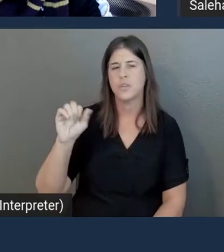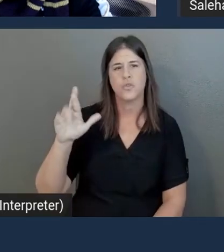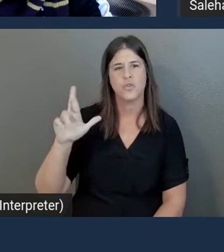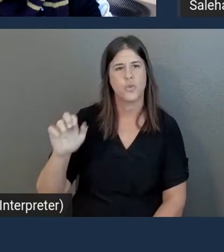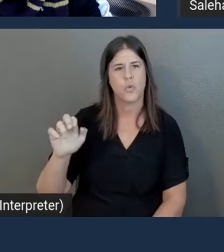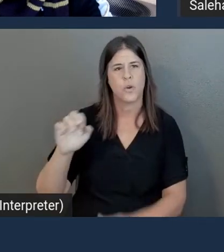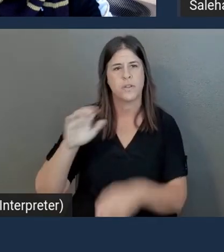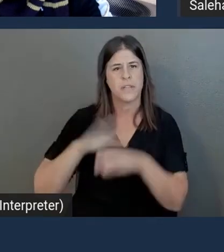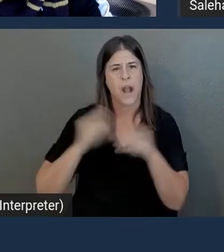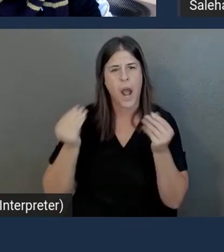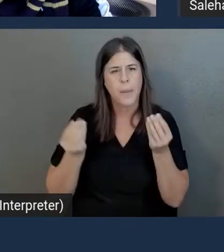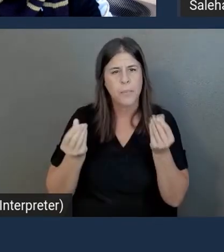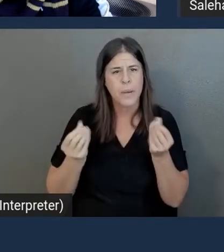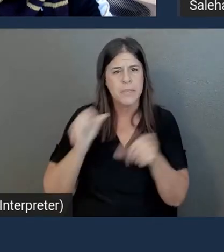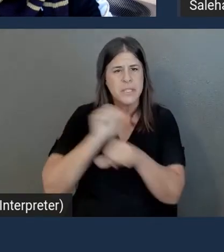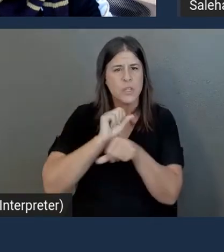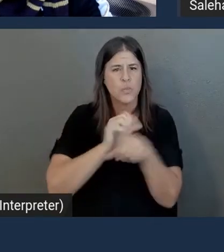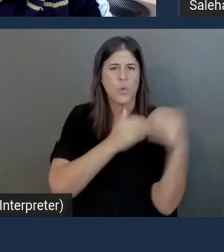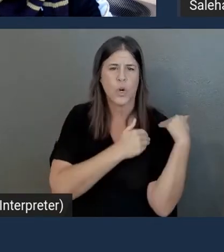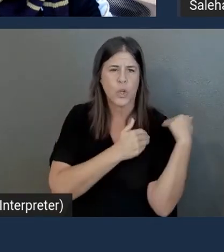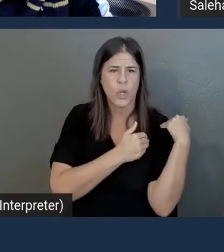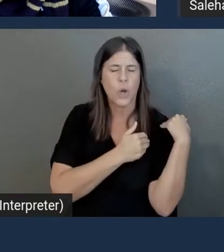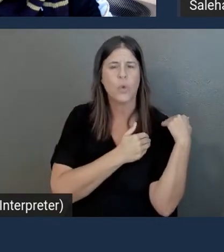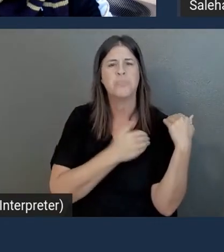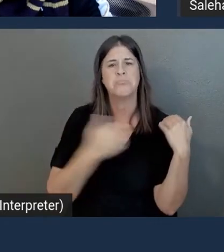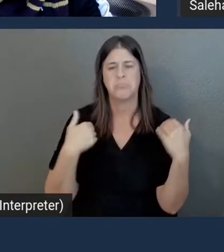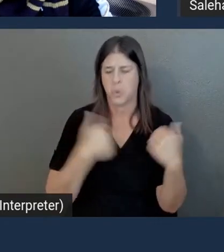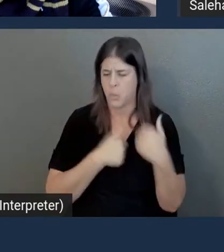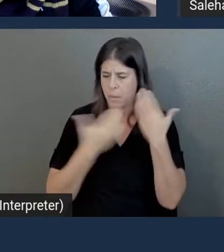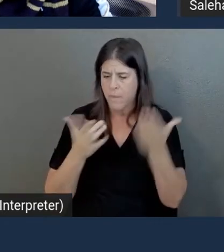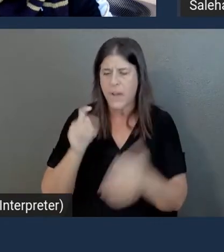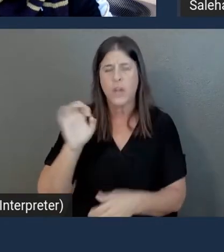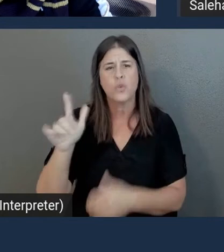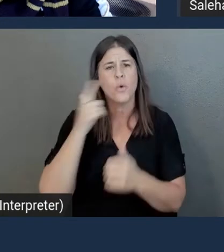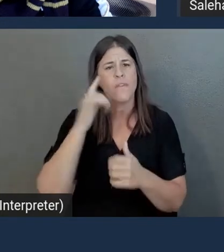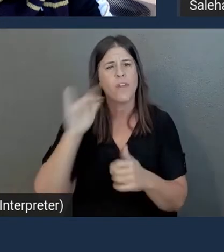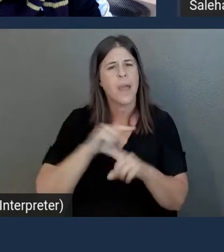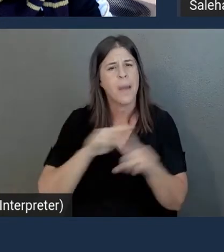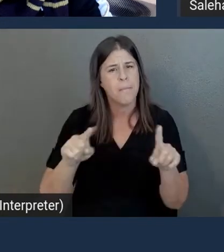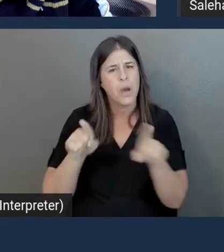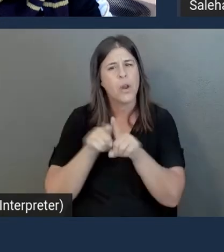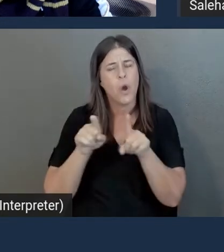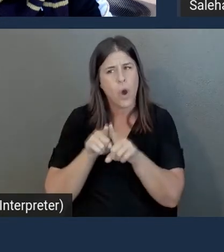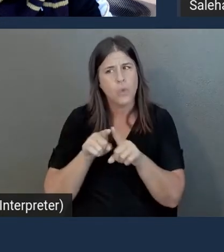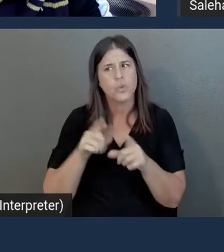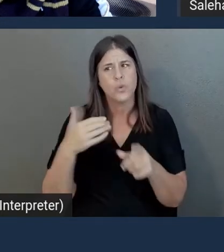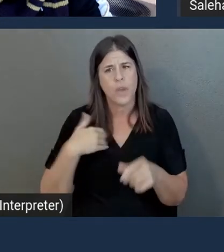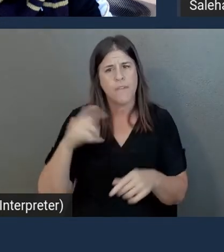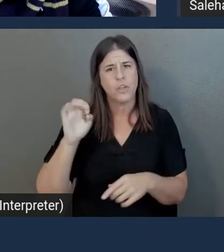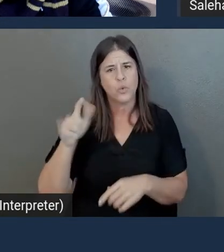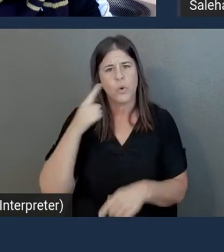or I think we provide a tool there, but you also tool for EC2, your AMI?